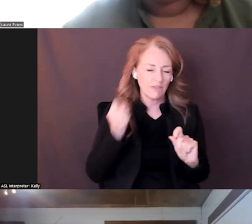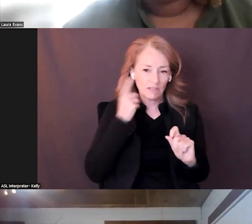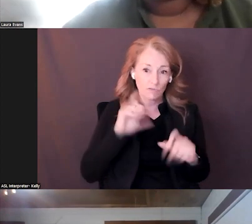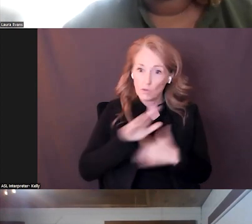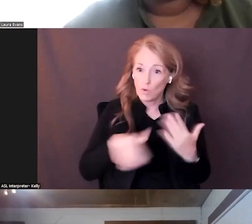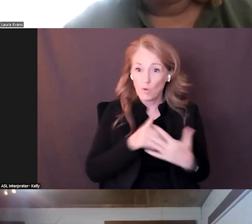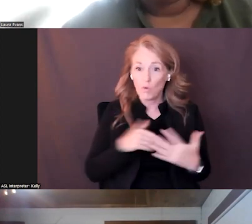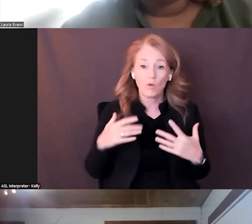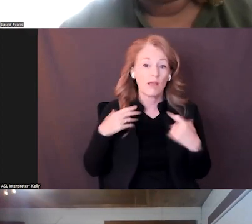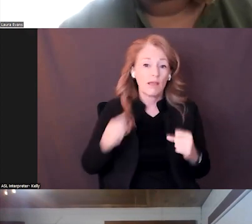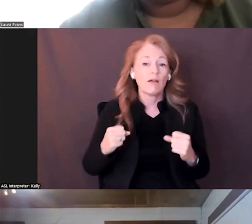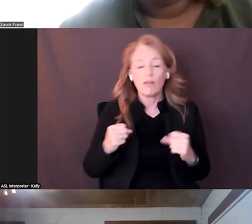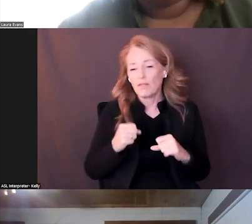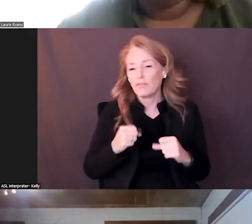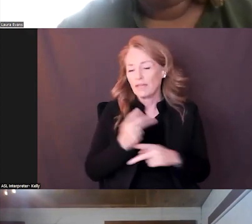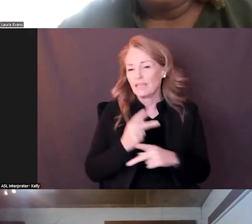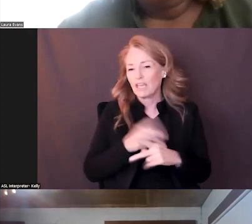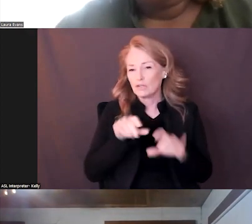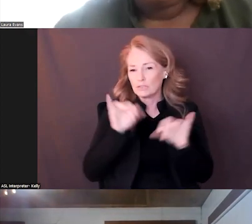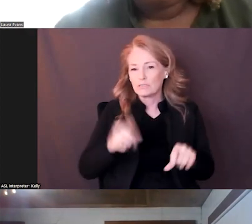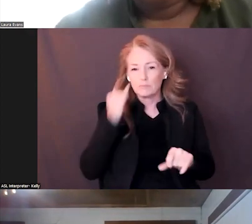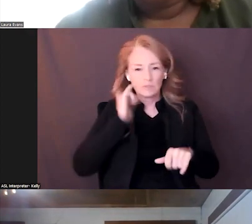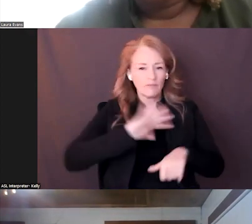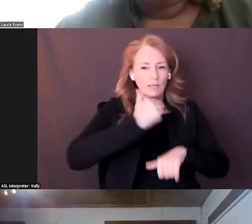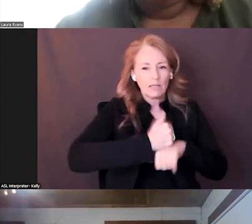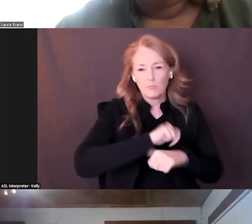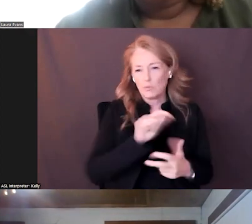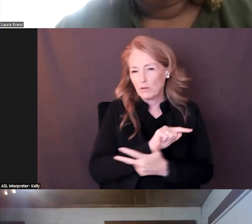IMPLEMENTED THOSE THREE CRISIS LEGS?